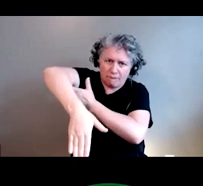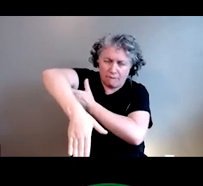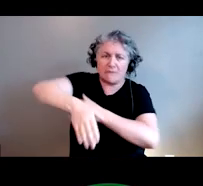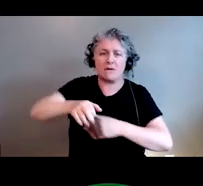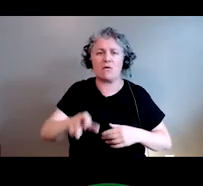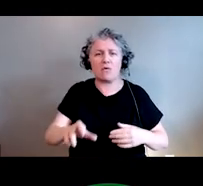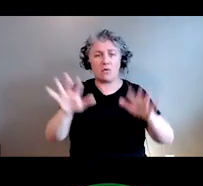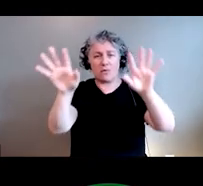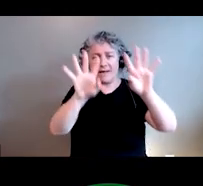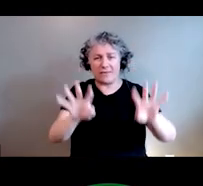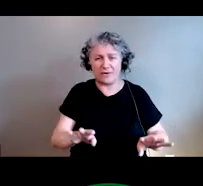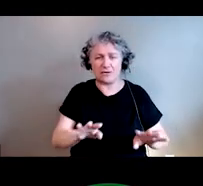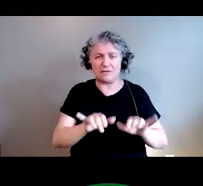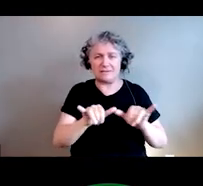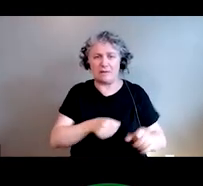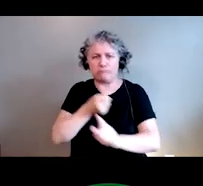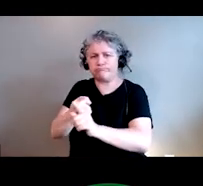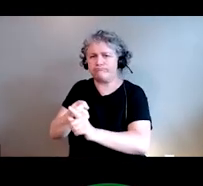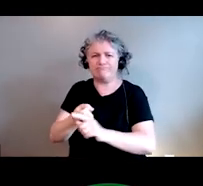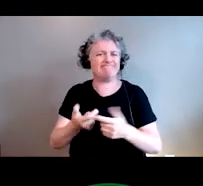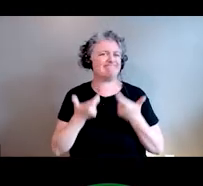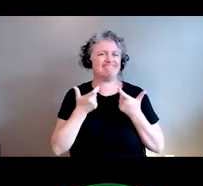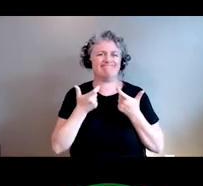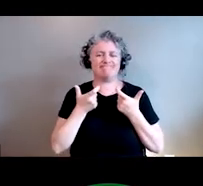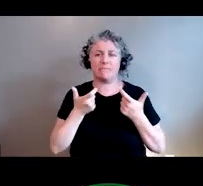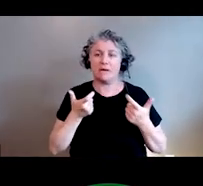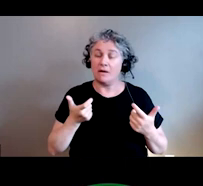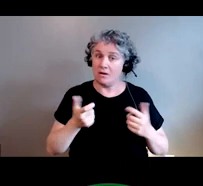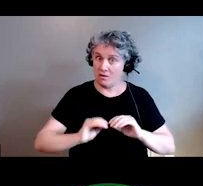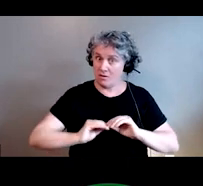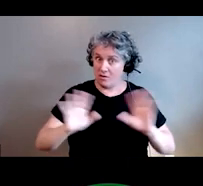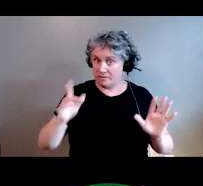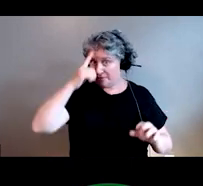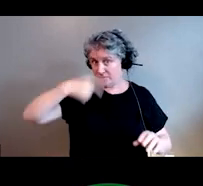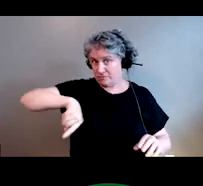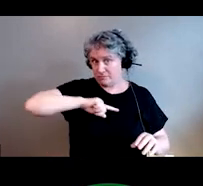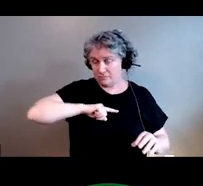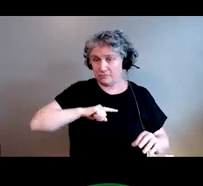Obviously for ourselves, providing inclusion and access to recreation in the Rocky Mountains,